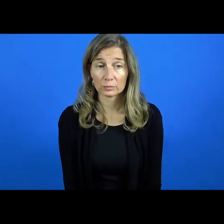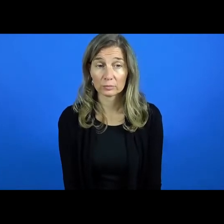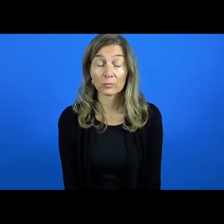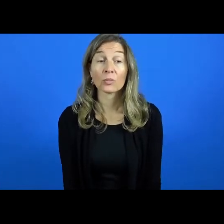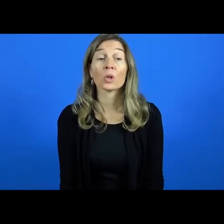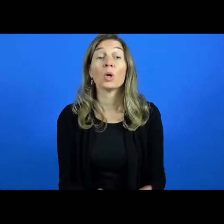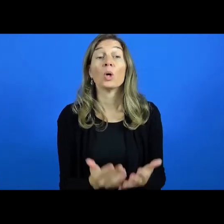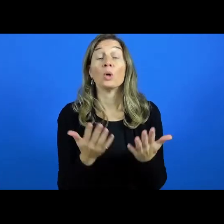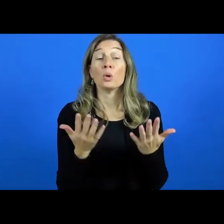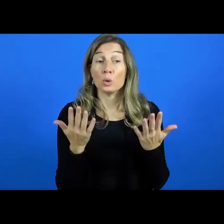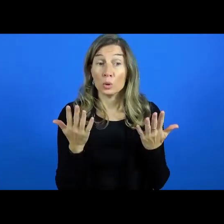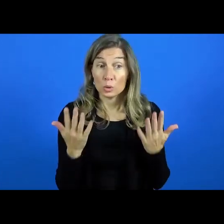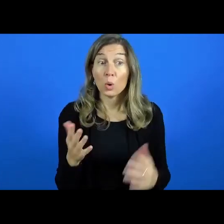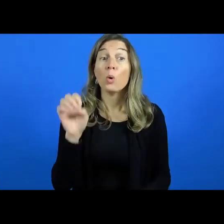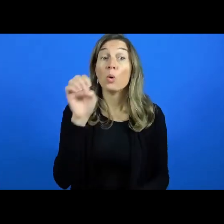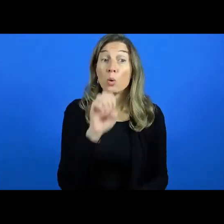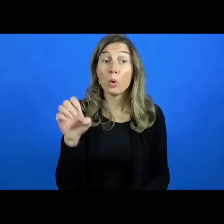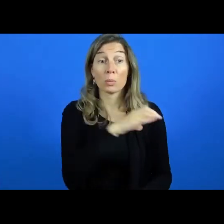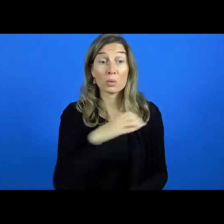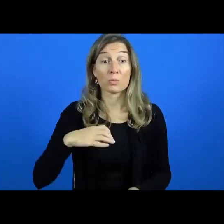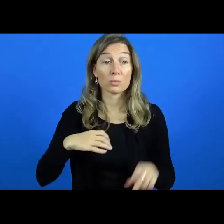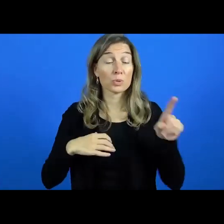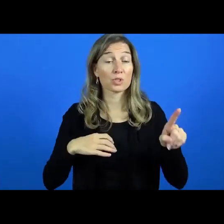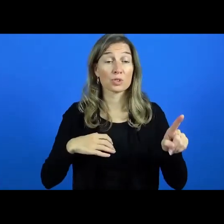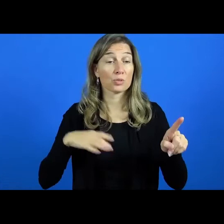After European Commission refused to take any action